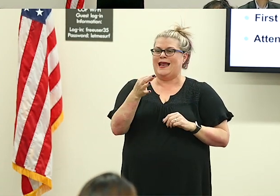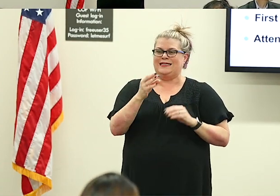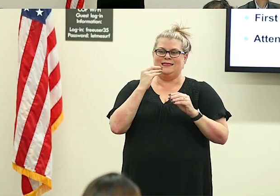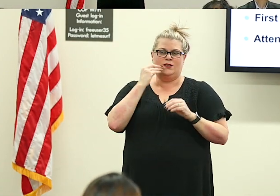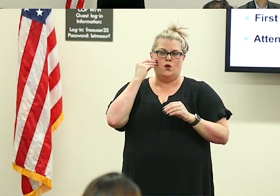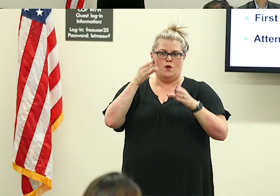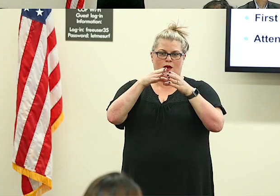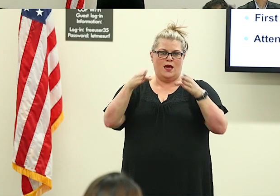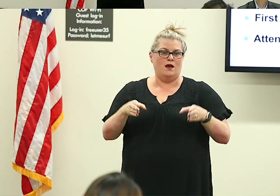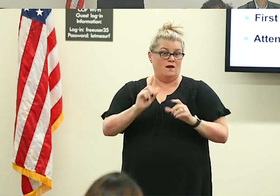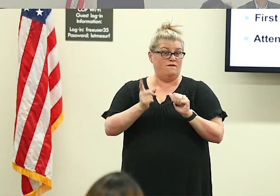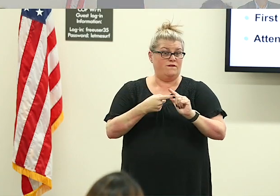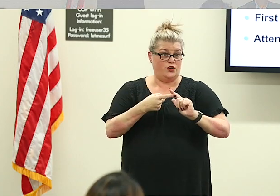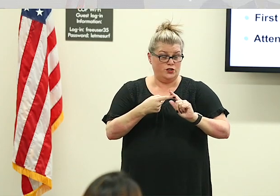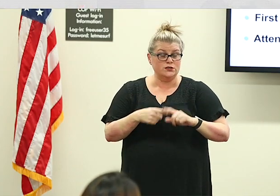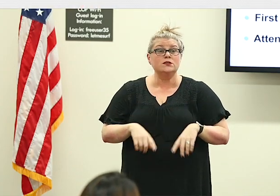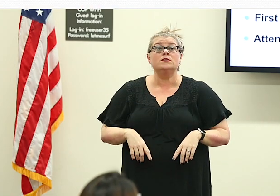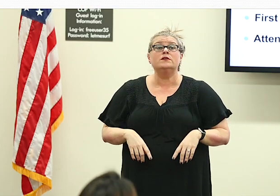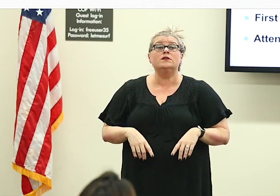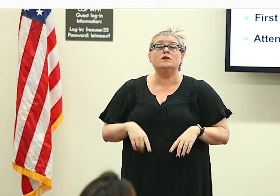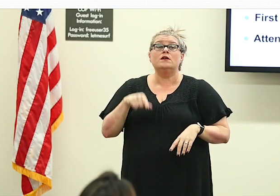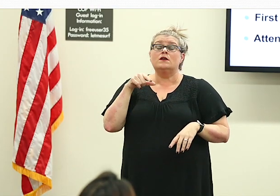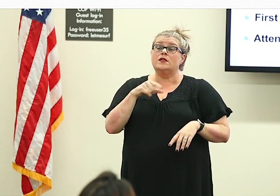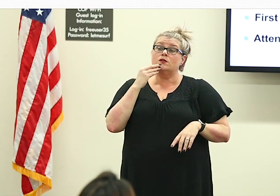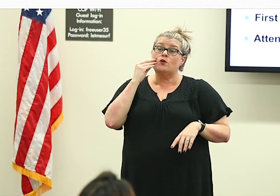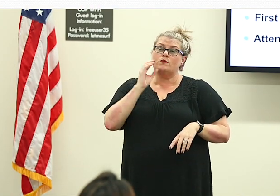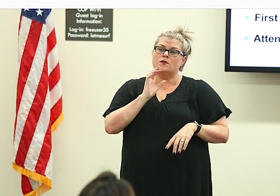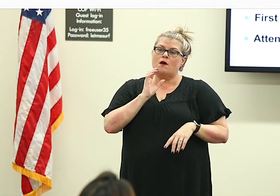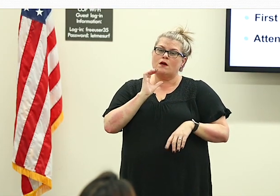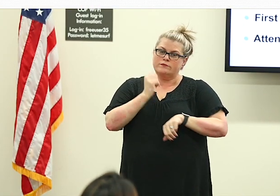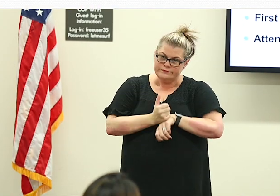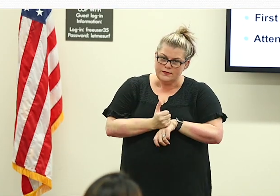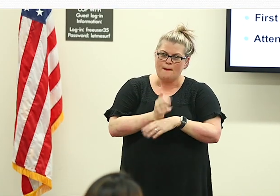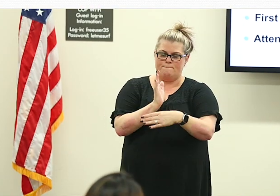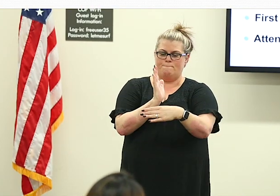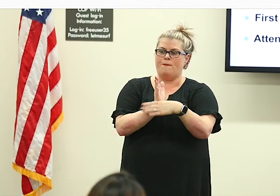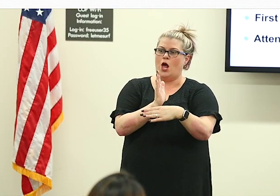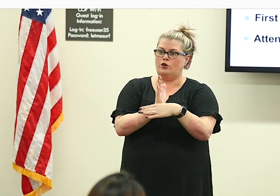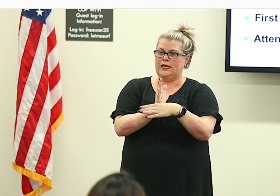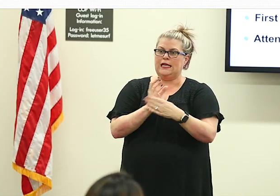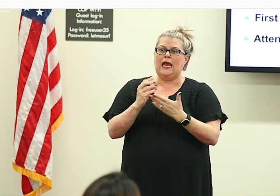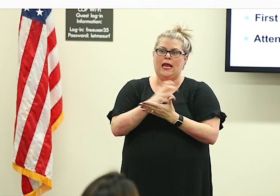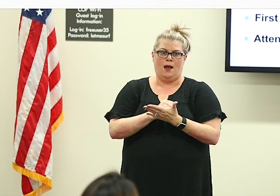These homes are designated for moderate-income home buyers.